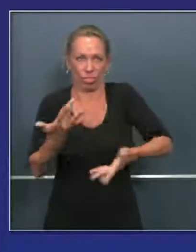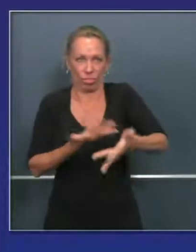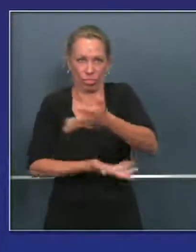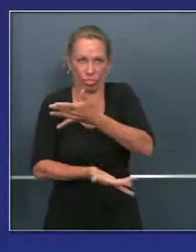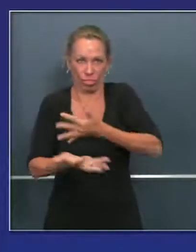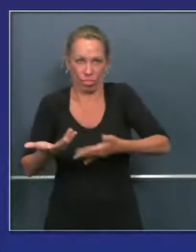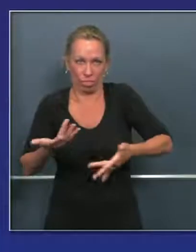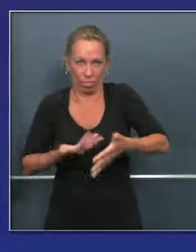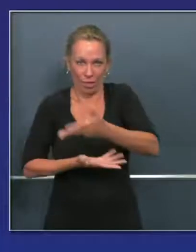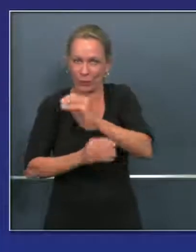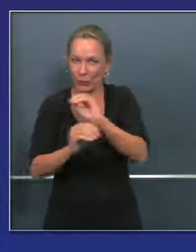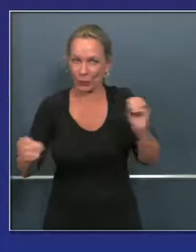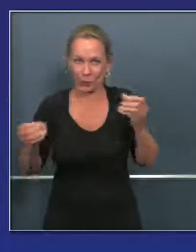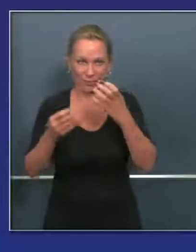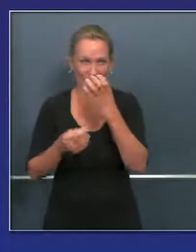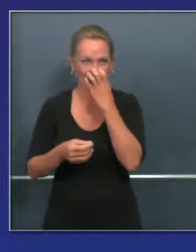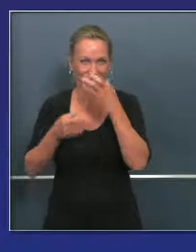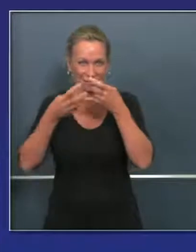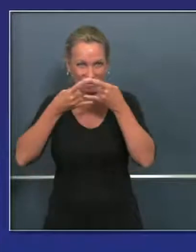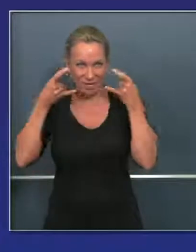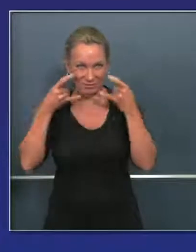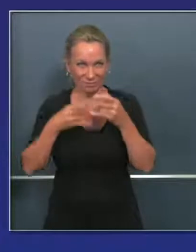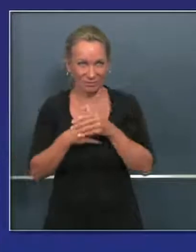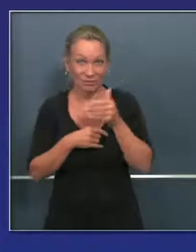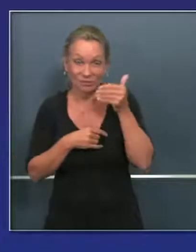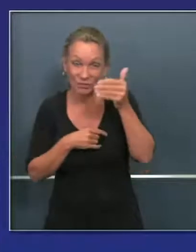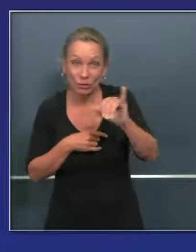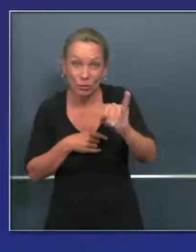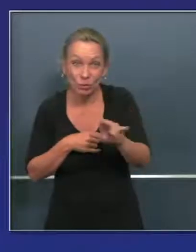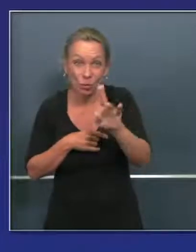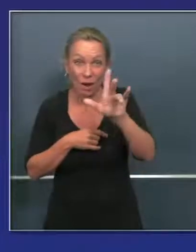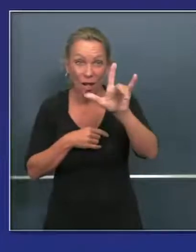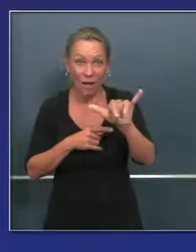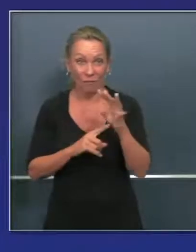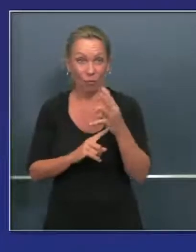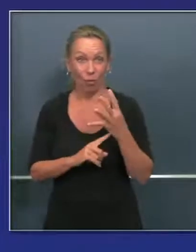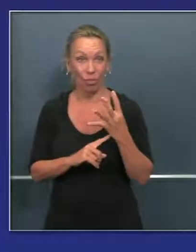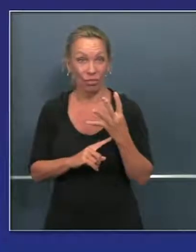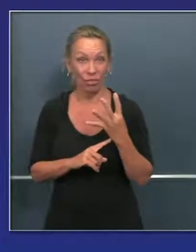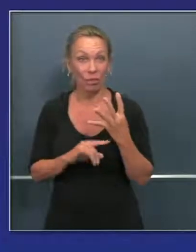letting their guard down a little bit in mixing that is also one of the reasons we're seeing an